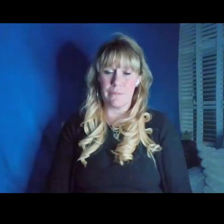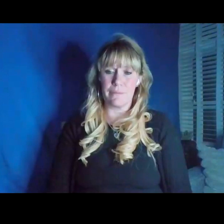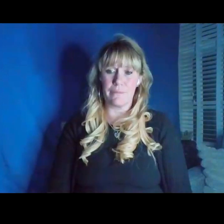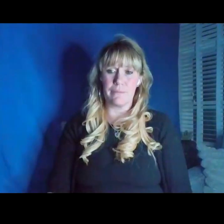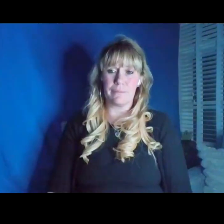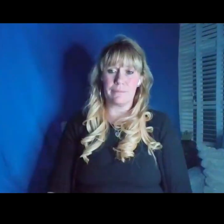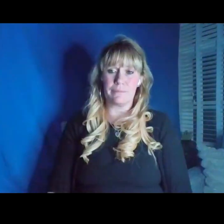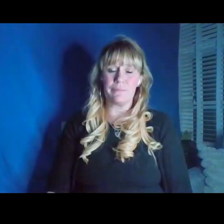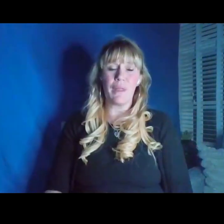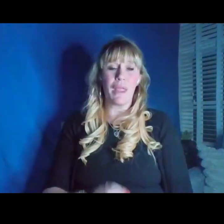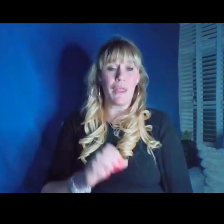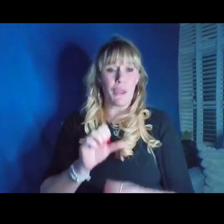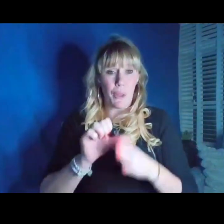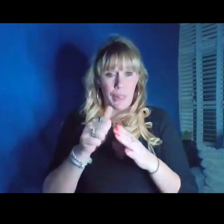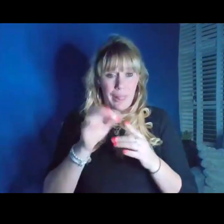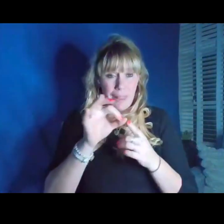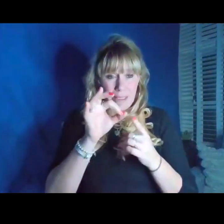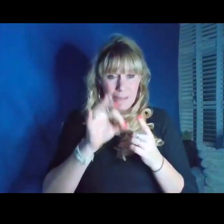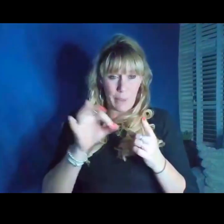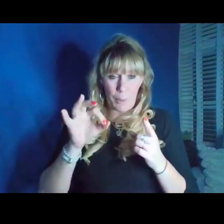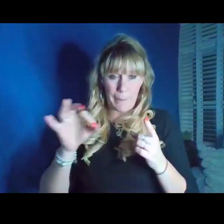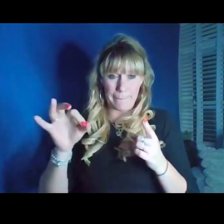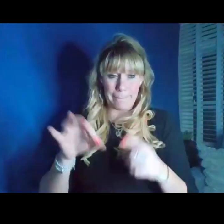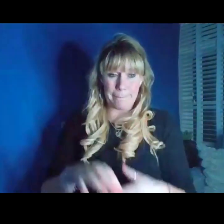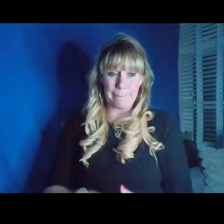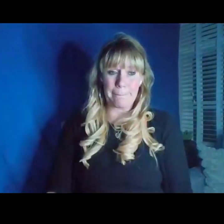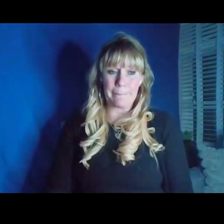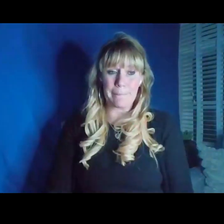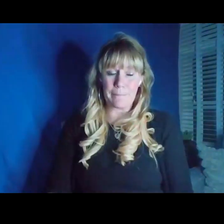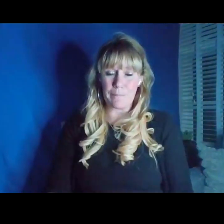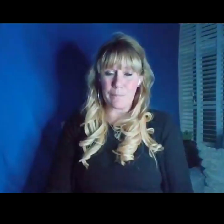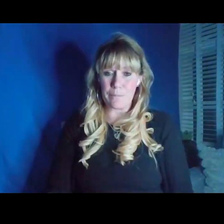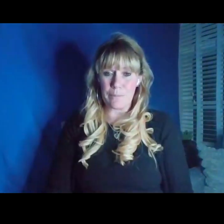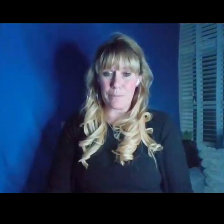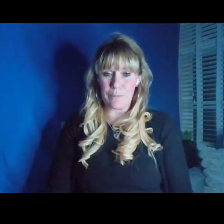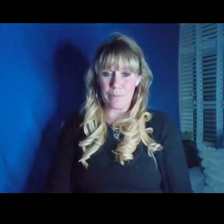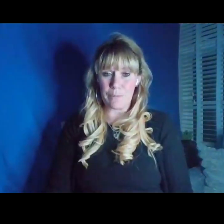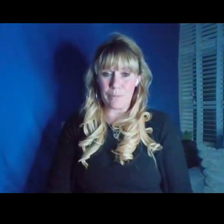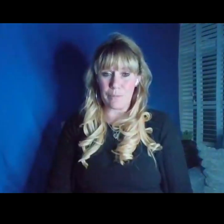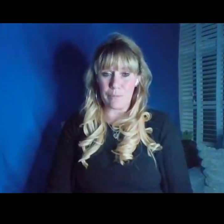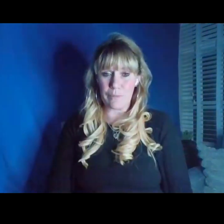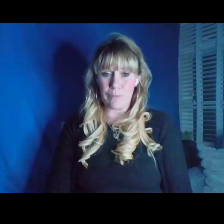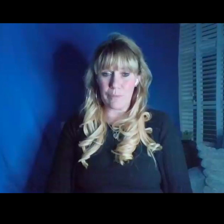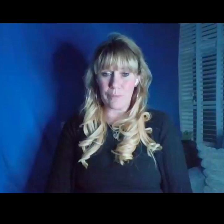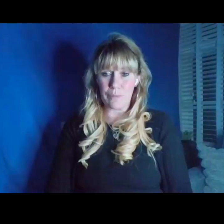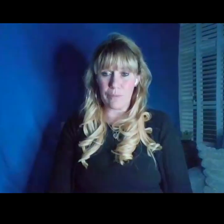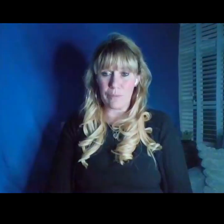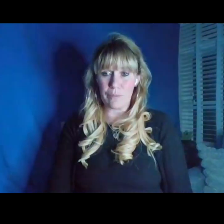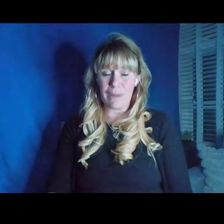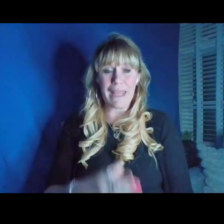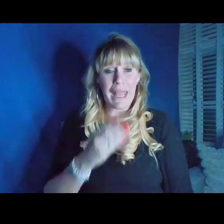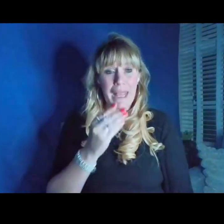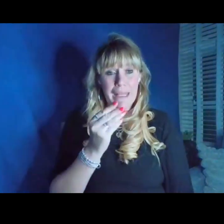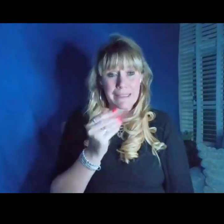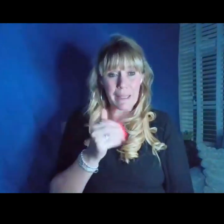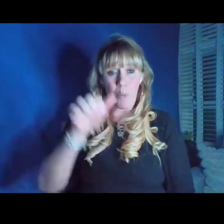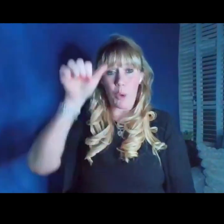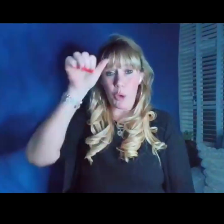the next poem will some of you know this person,